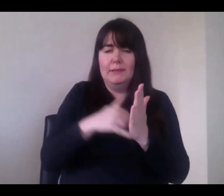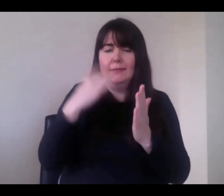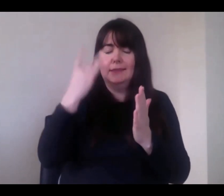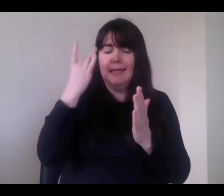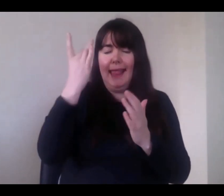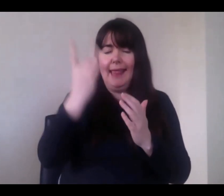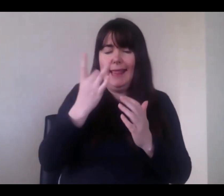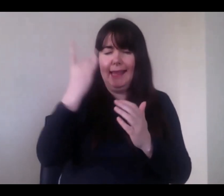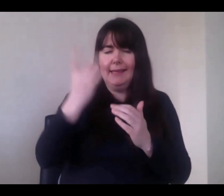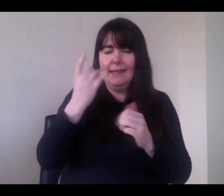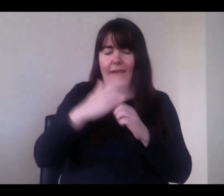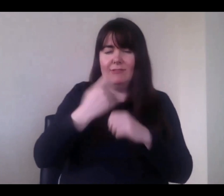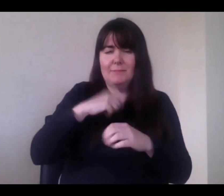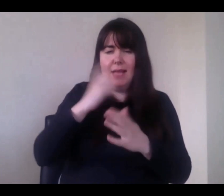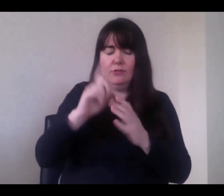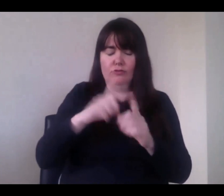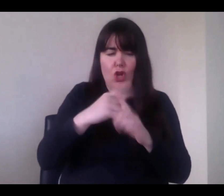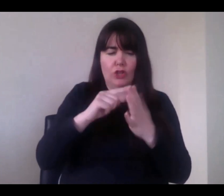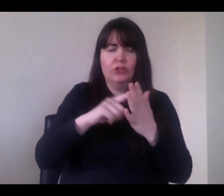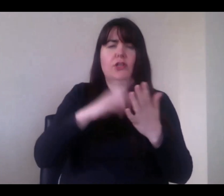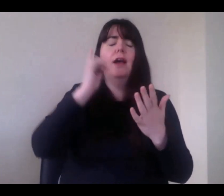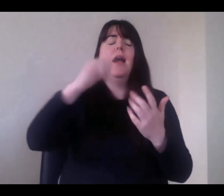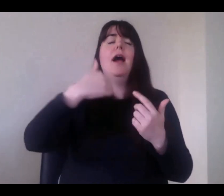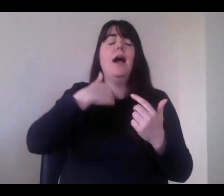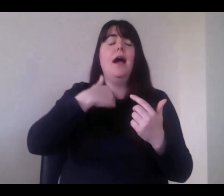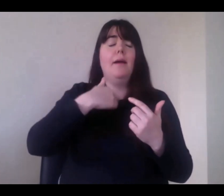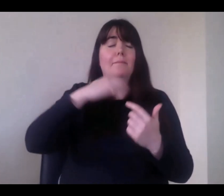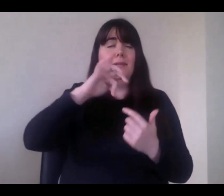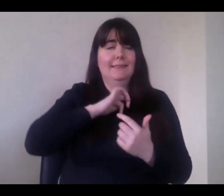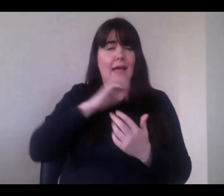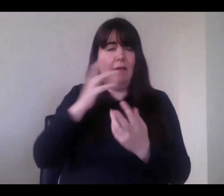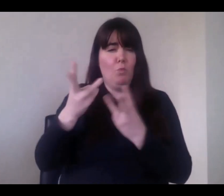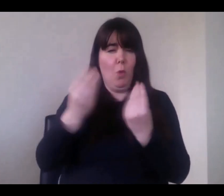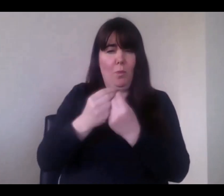googling, and having a look around for her. There was very little information, but I got